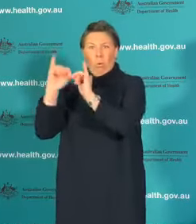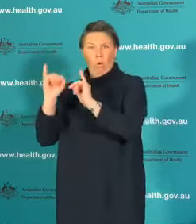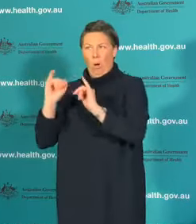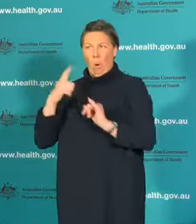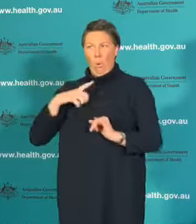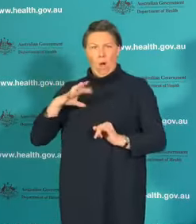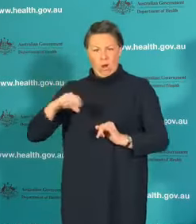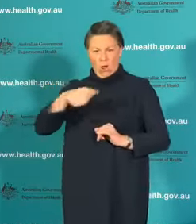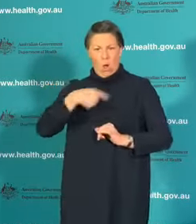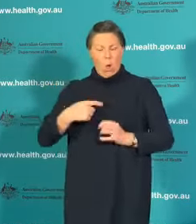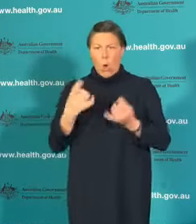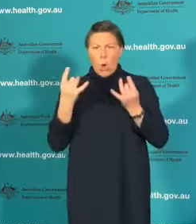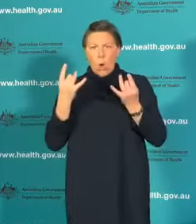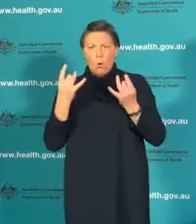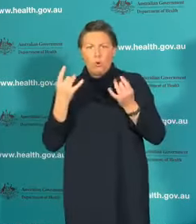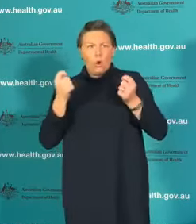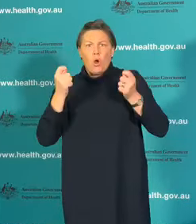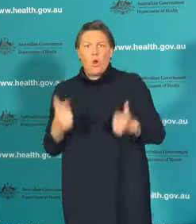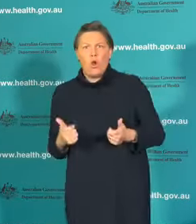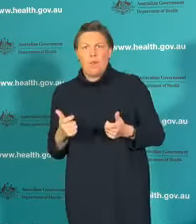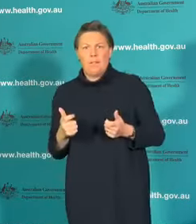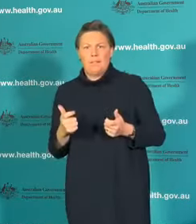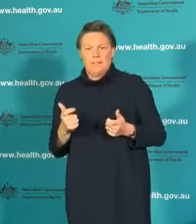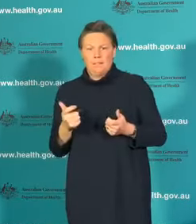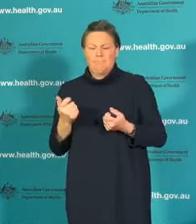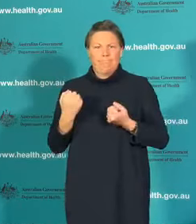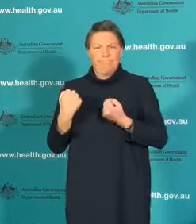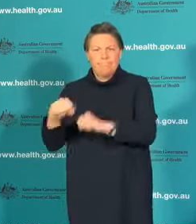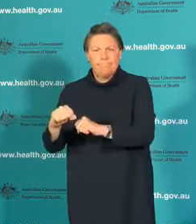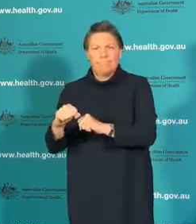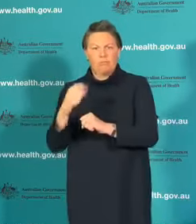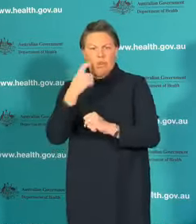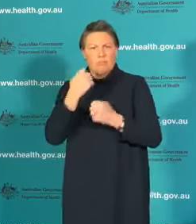has been told that the Governments did not have plans in